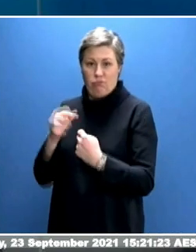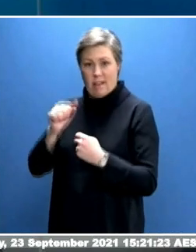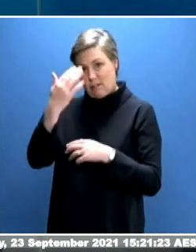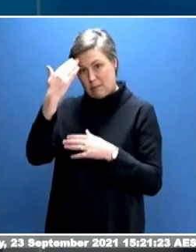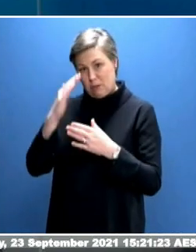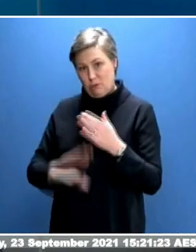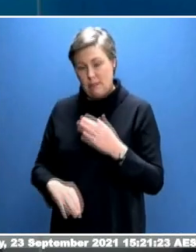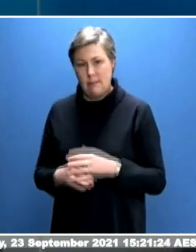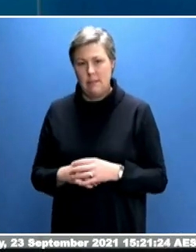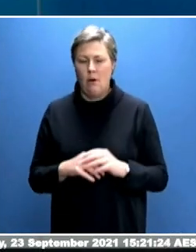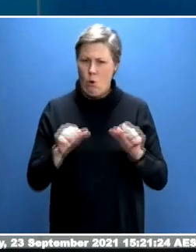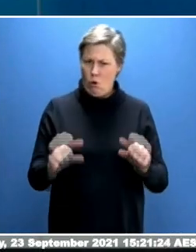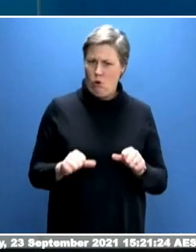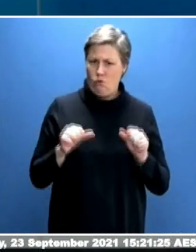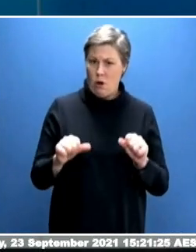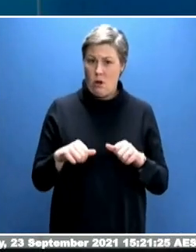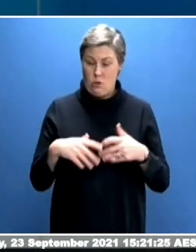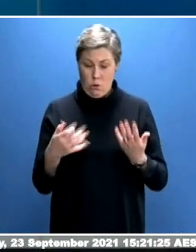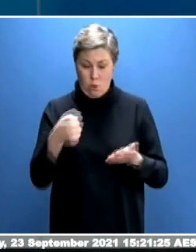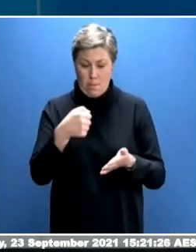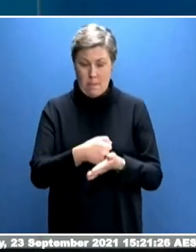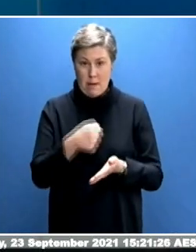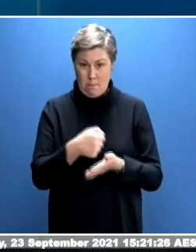minimum period of three months Mm-hmm.